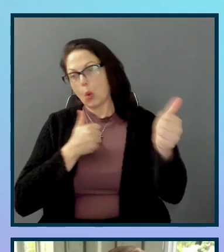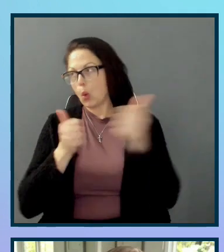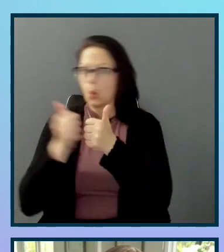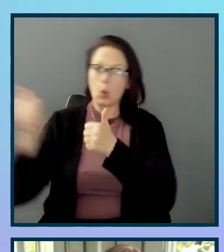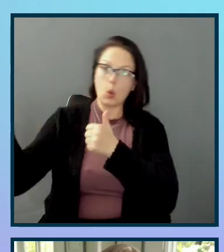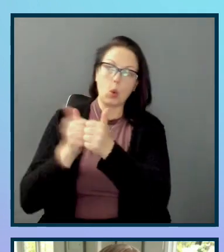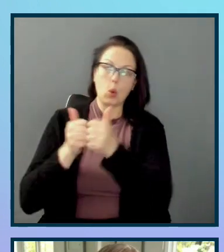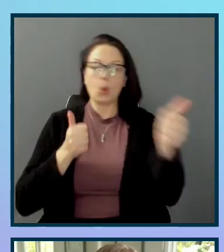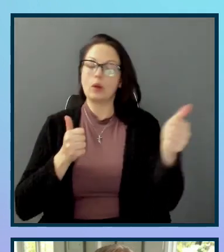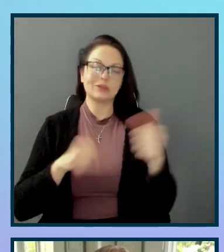you really need to have a vehicle,